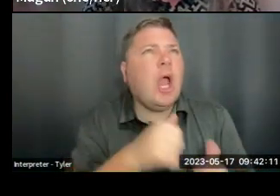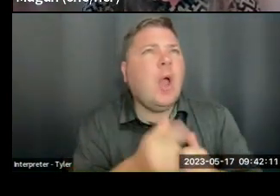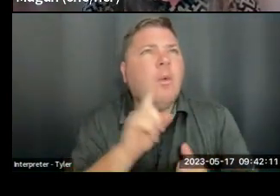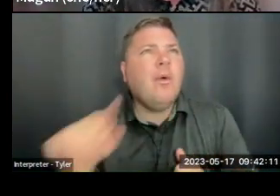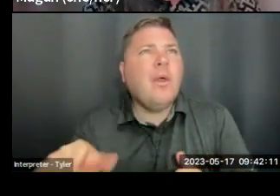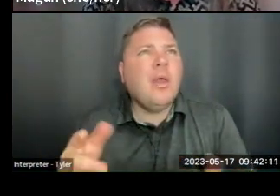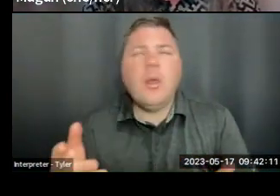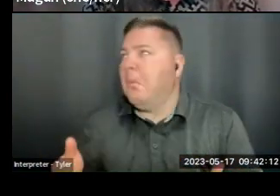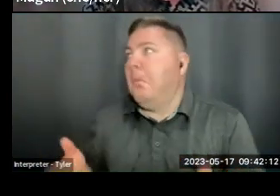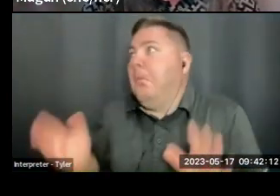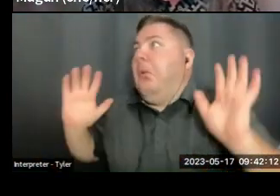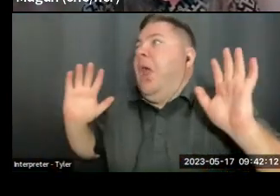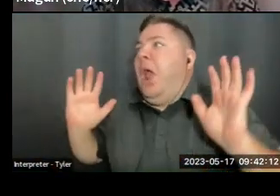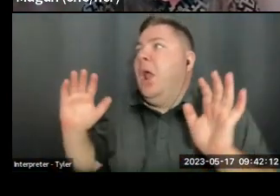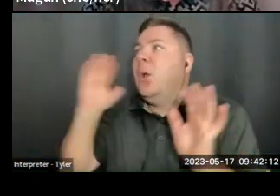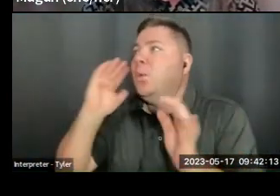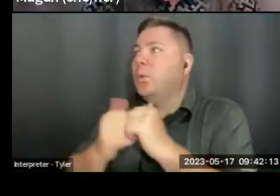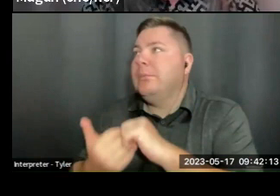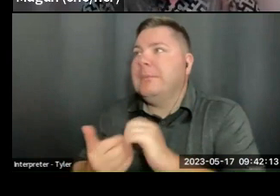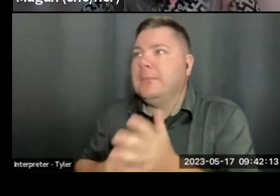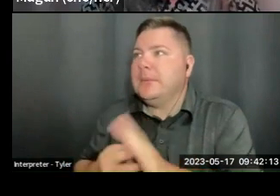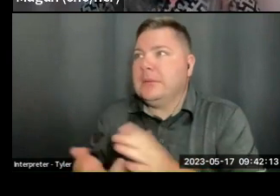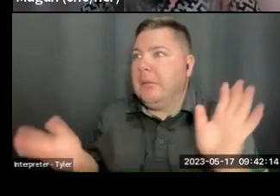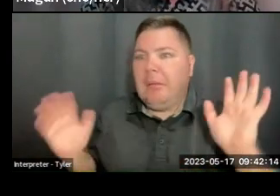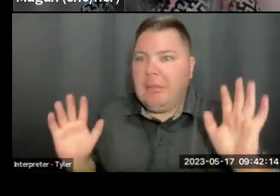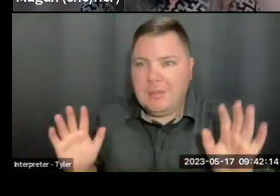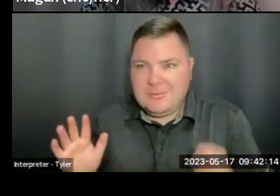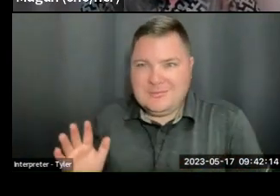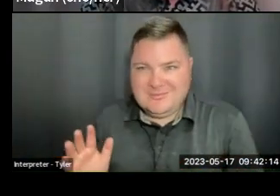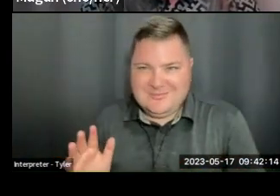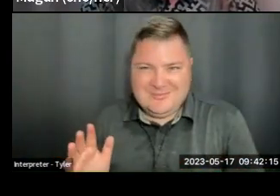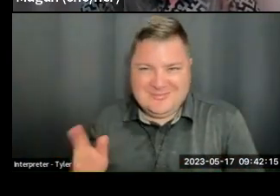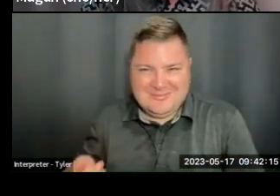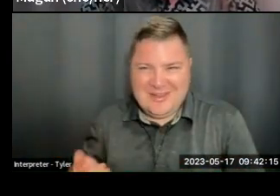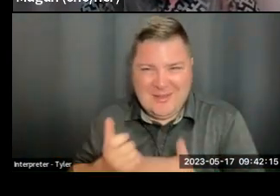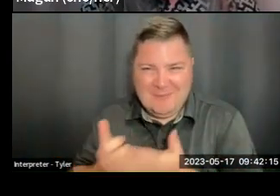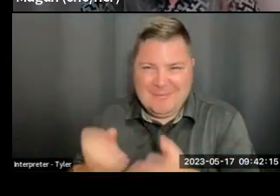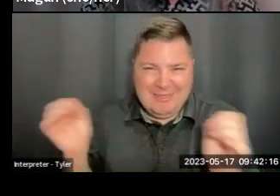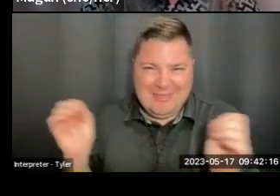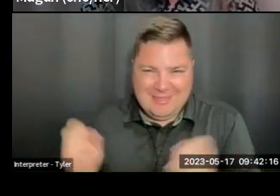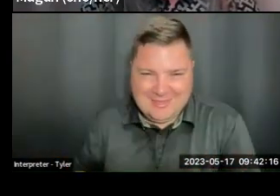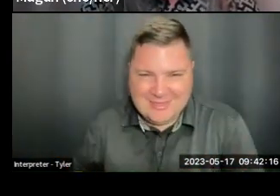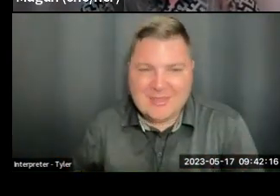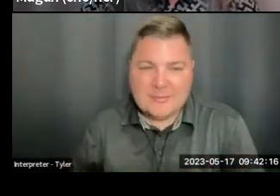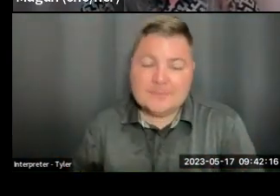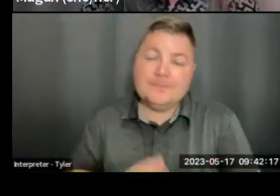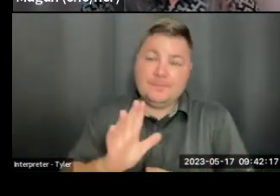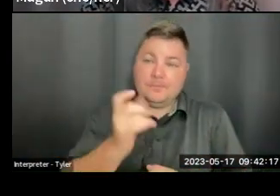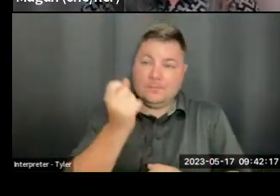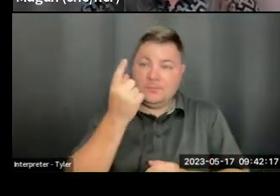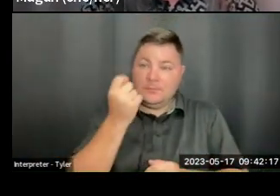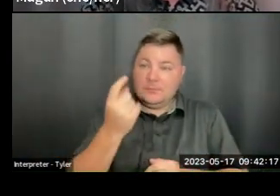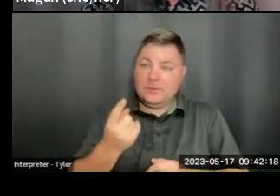time and this place, and the usher -- they ask an usher, how do I get to this place and they say, we don't know what